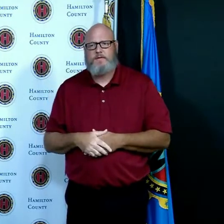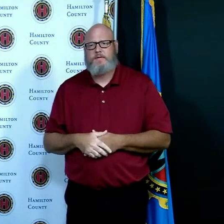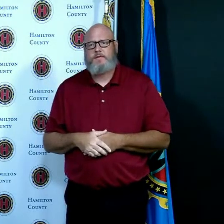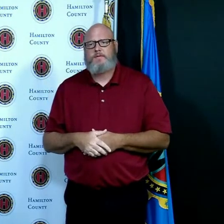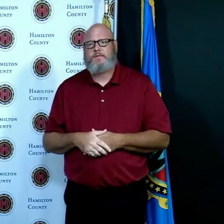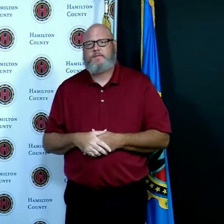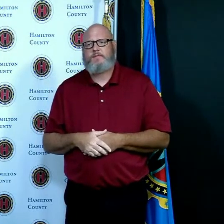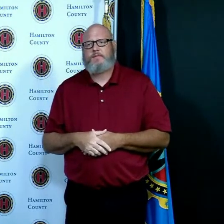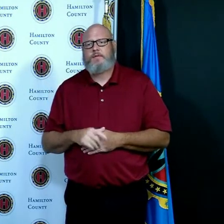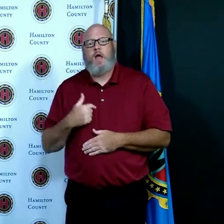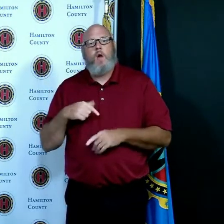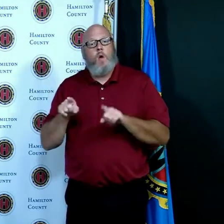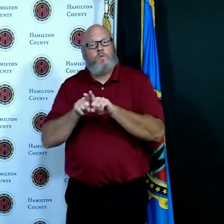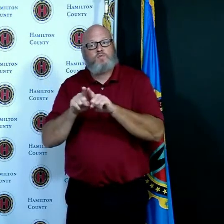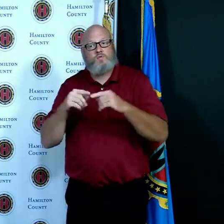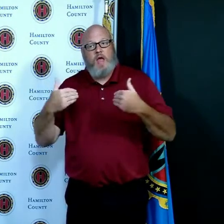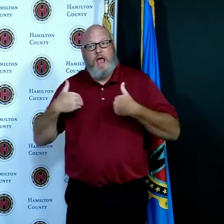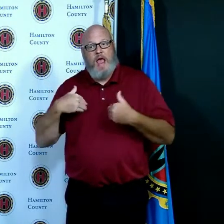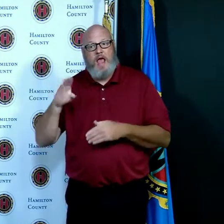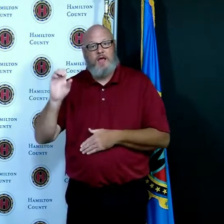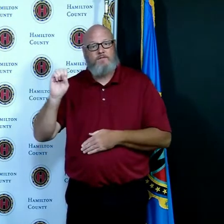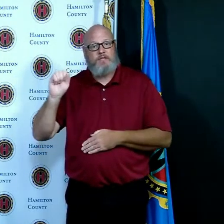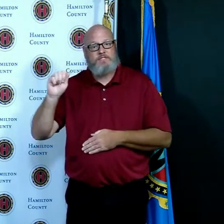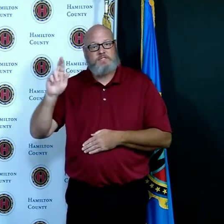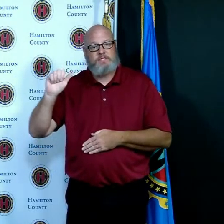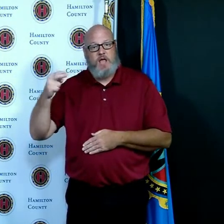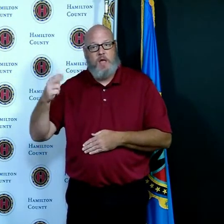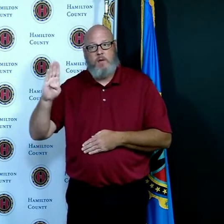for the Health Collaborative and she's going to discuss the new Test